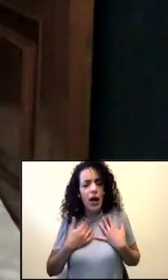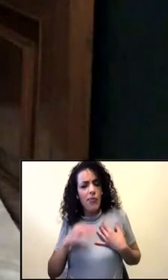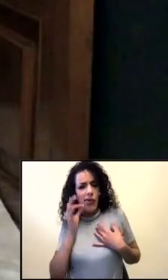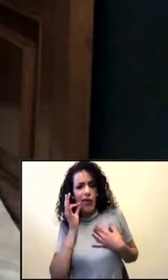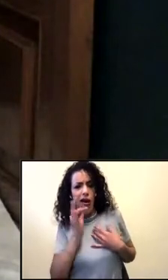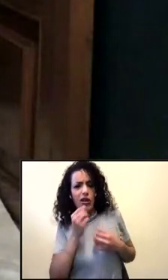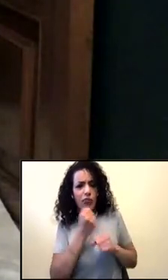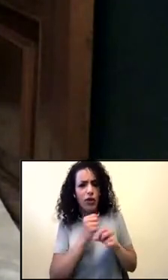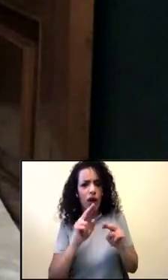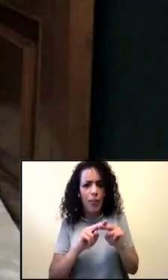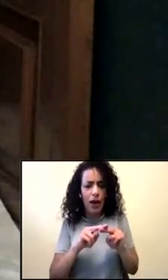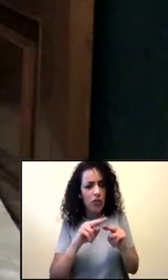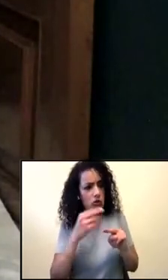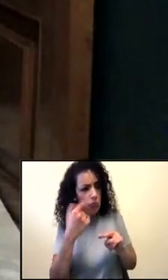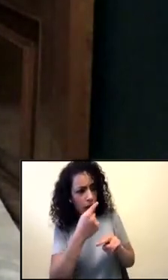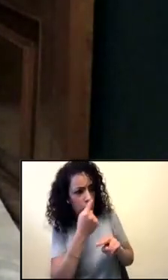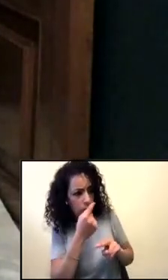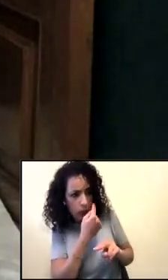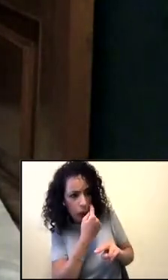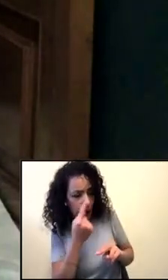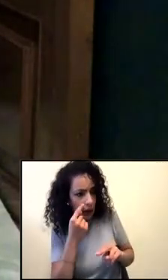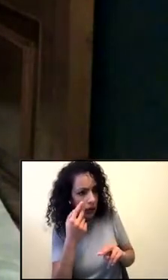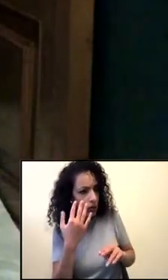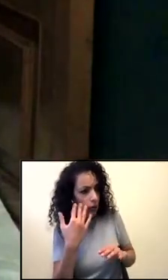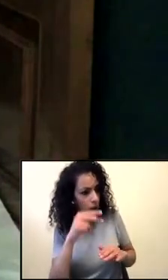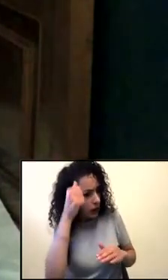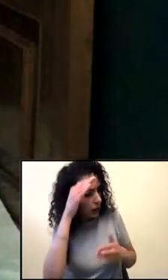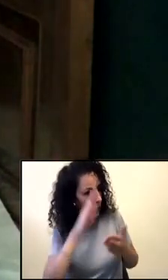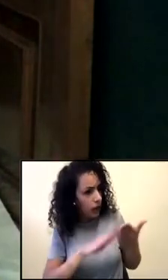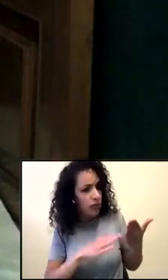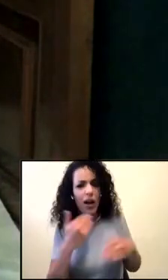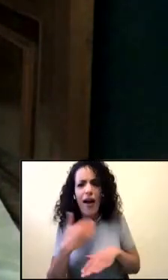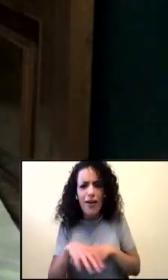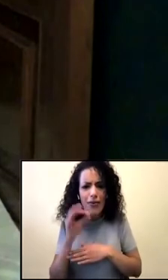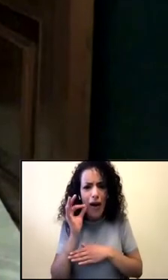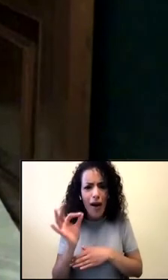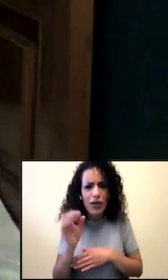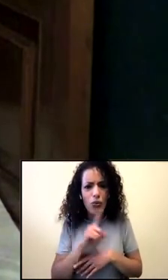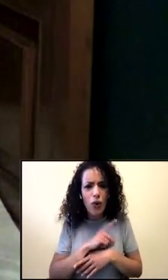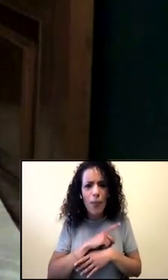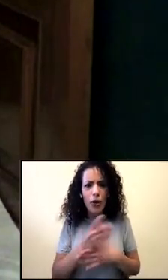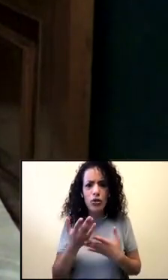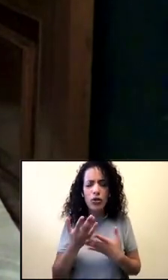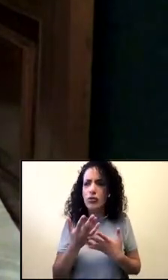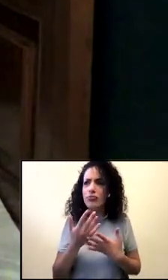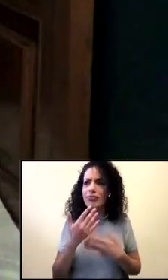there?" I never asked because it wasn't taught to me in the way that seemed mine. It was taught in